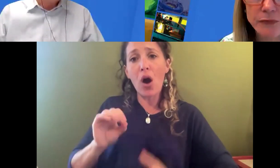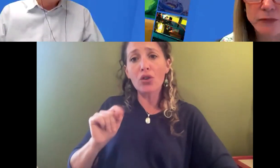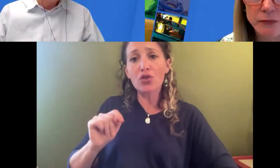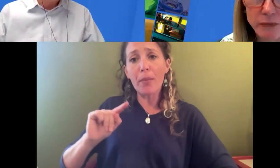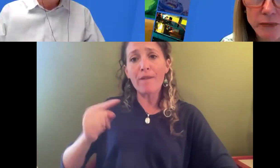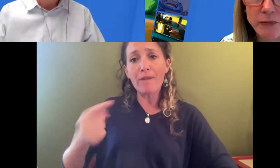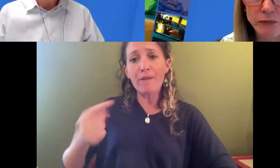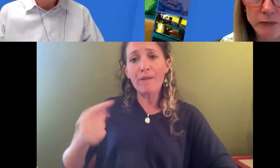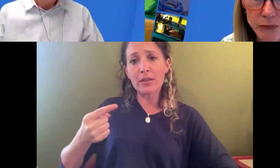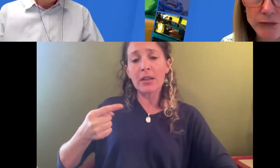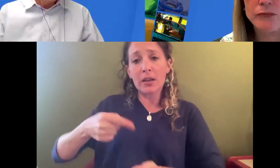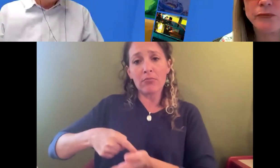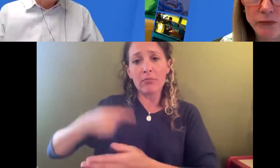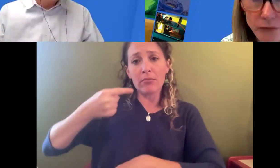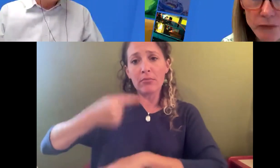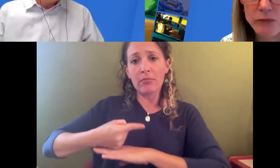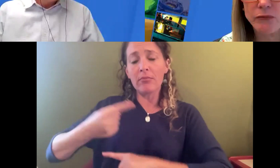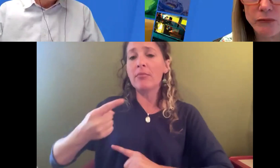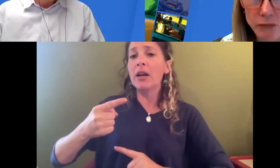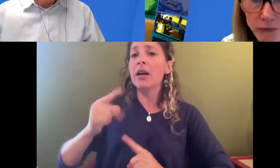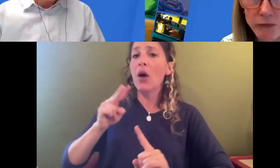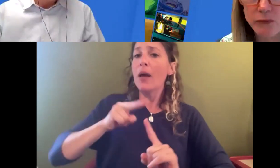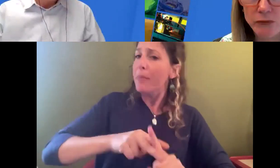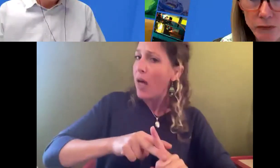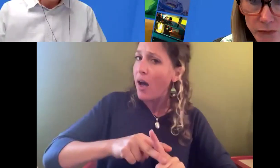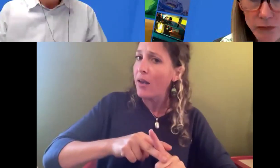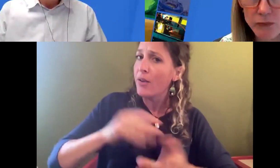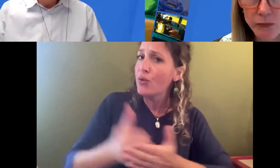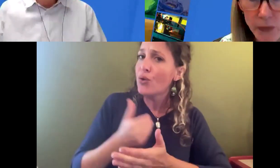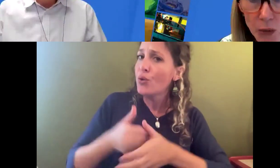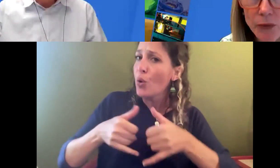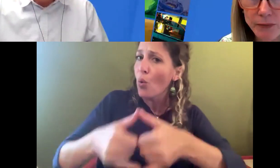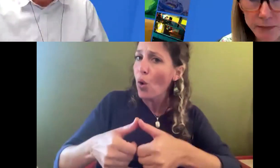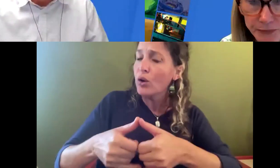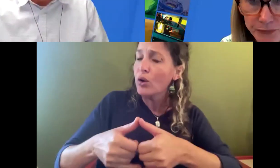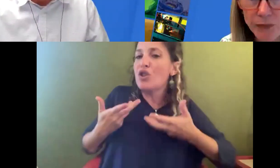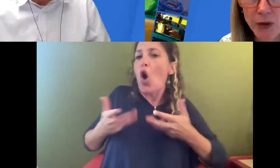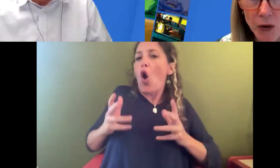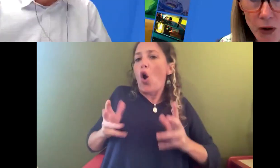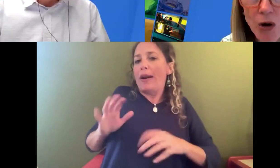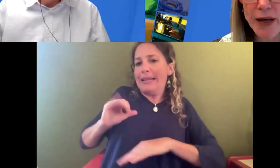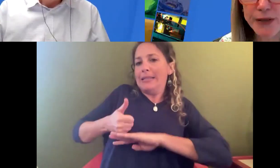apply to new awards versus the existing awards. What should people really be aware of?